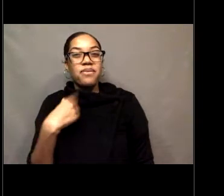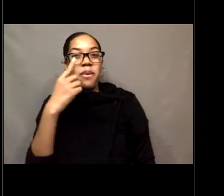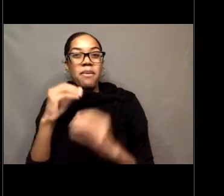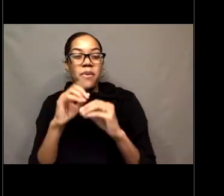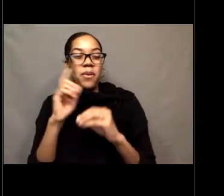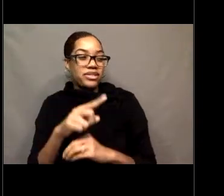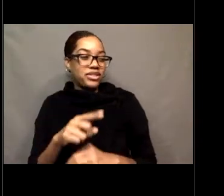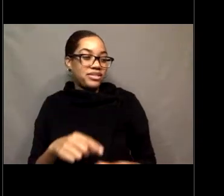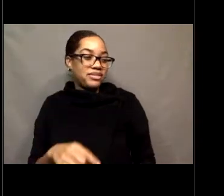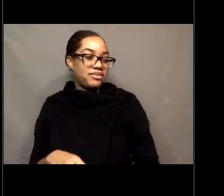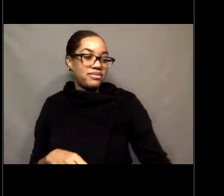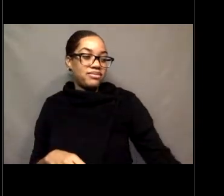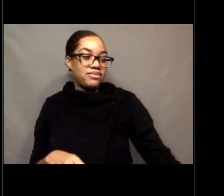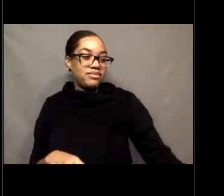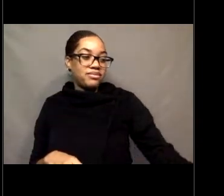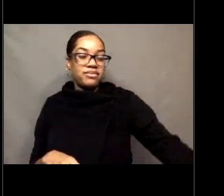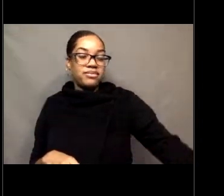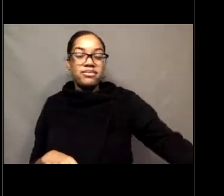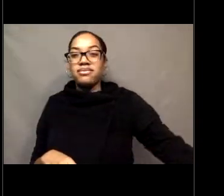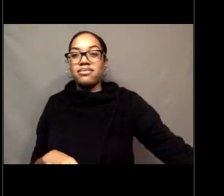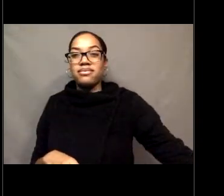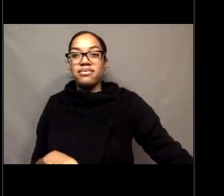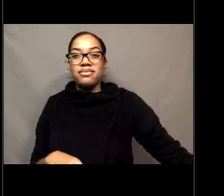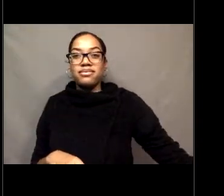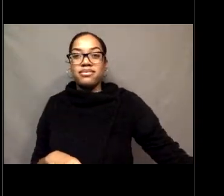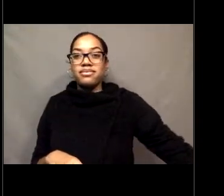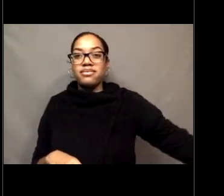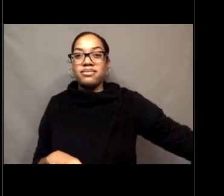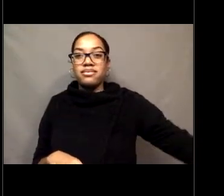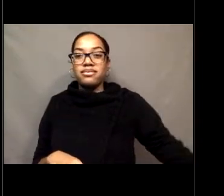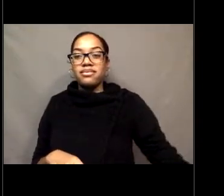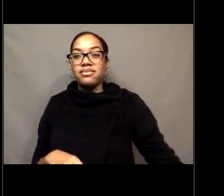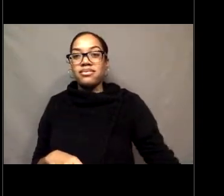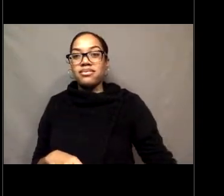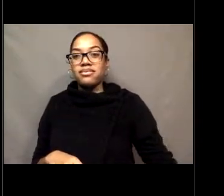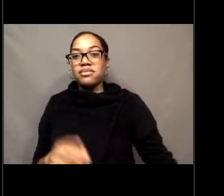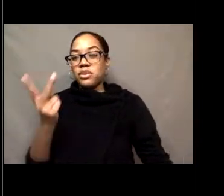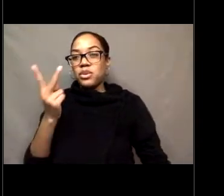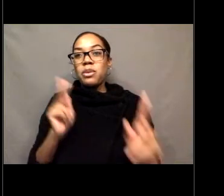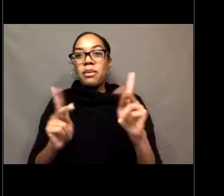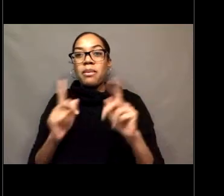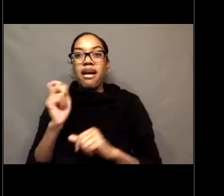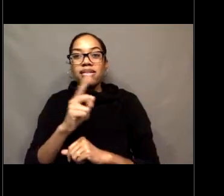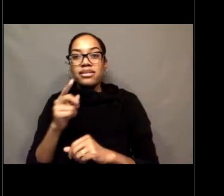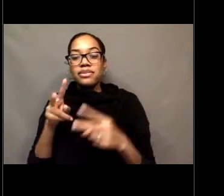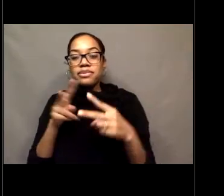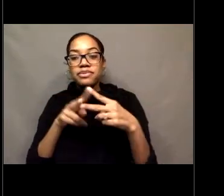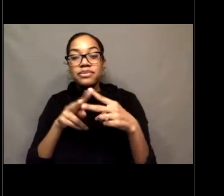so Brennan and Michelle asked this. I know you're going to get to it, but can we eat abalone?